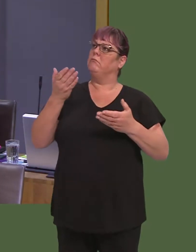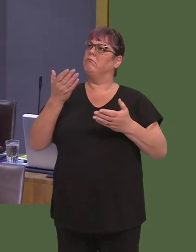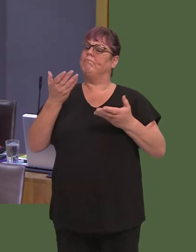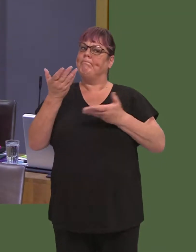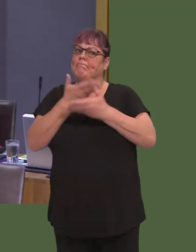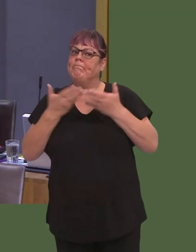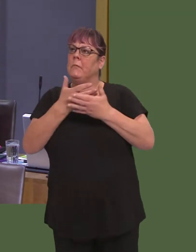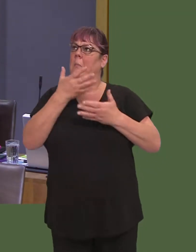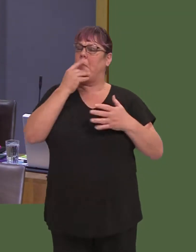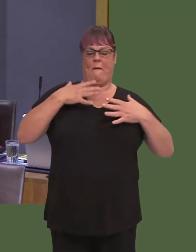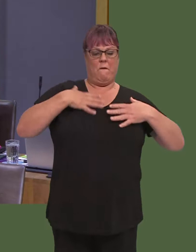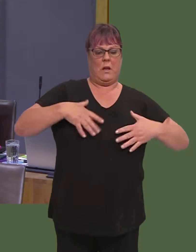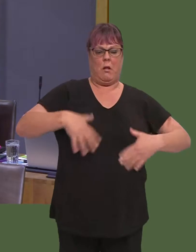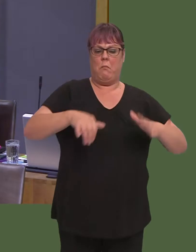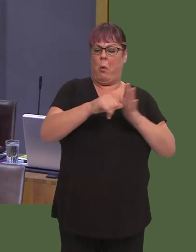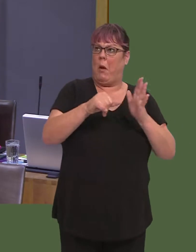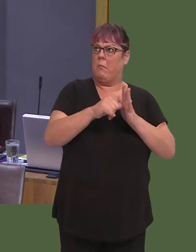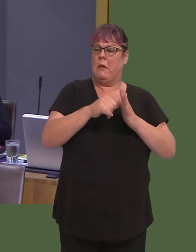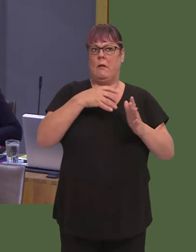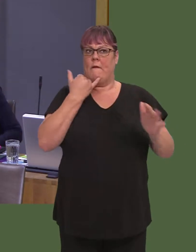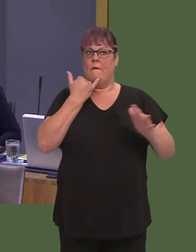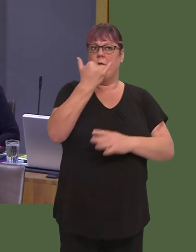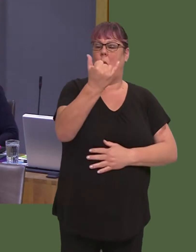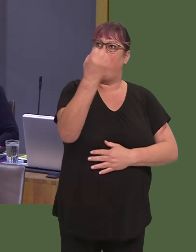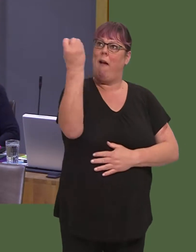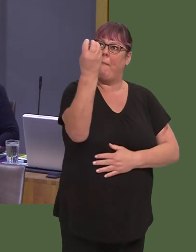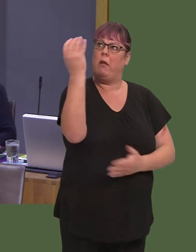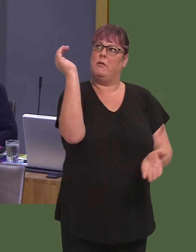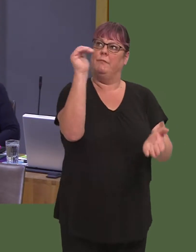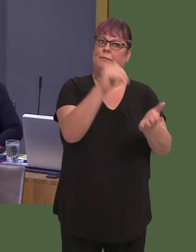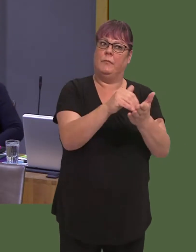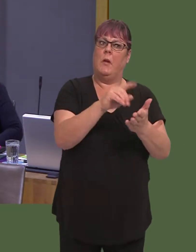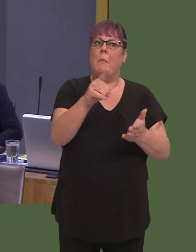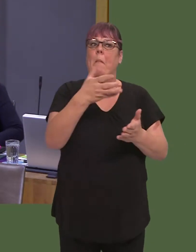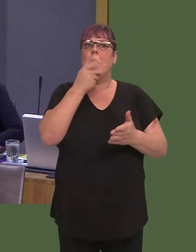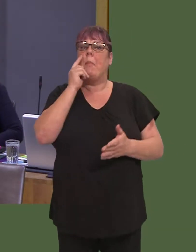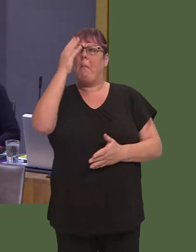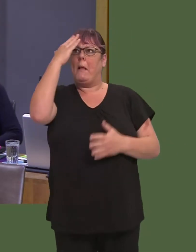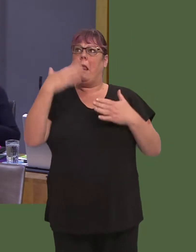ailments, but there are people who have mental health issues too, and we don't have specific